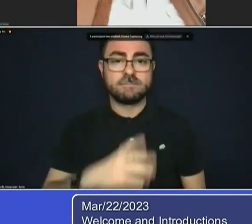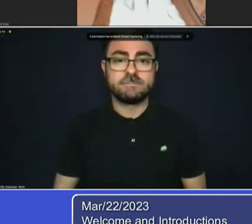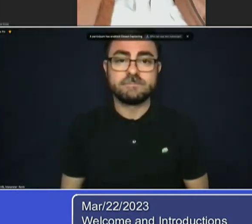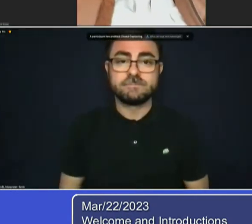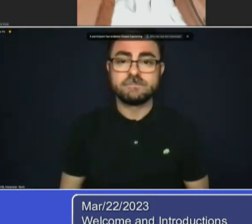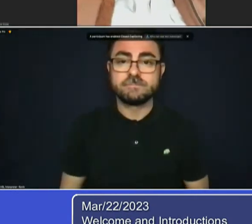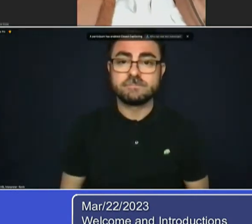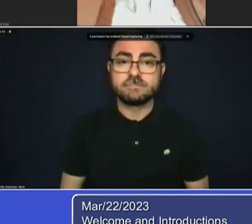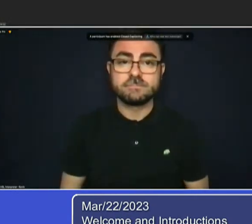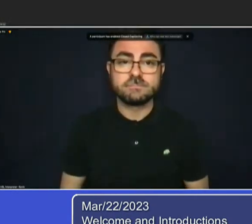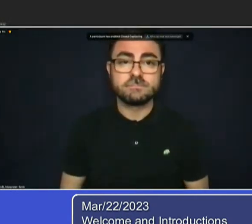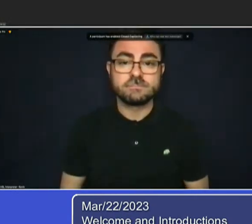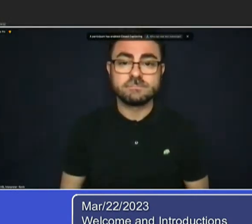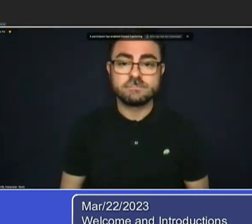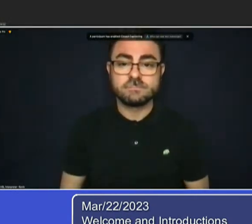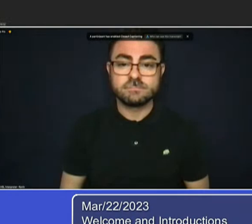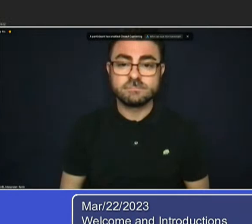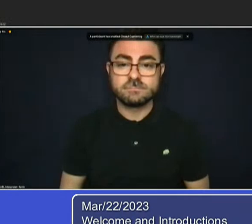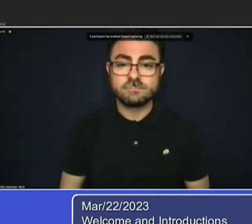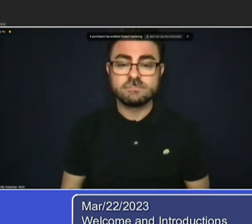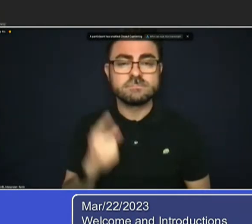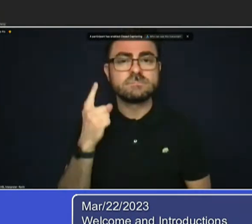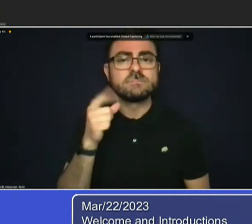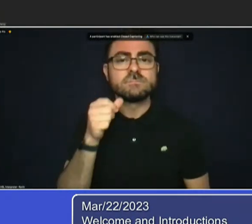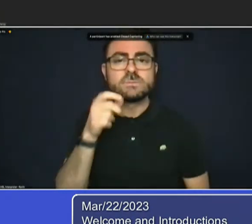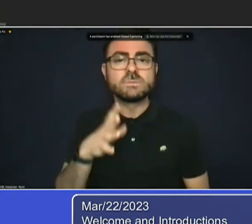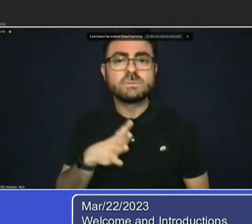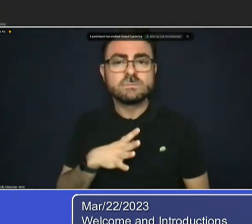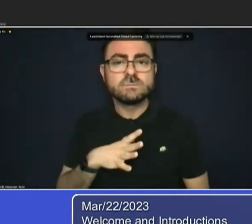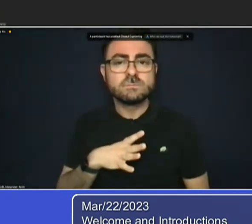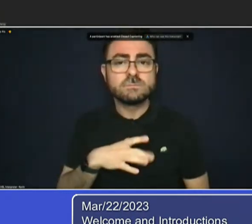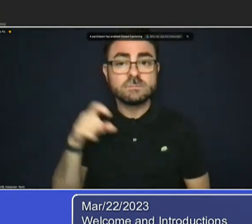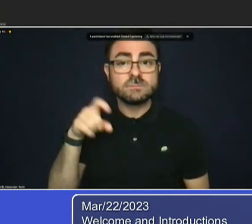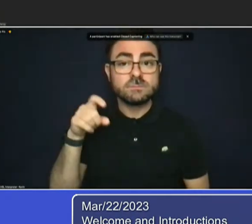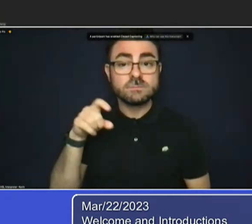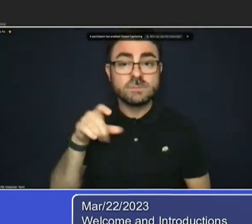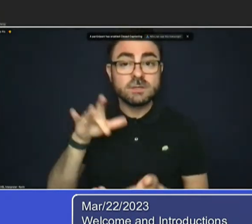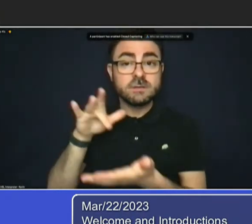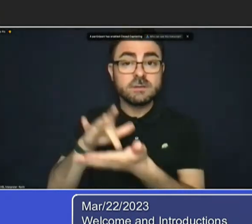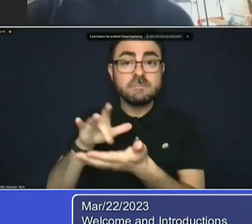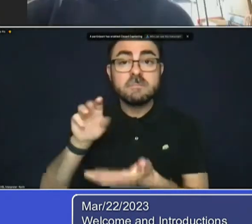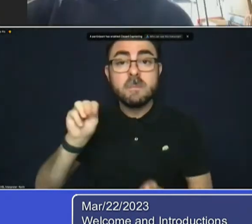WE DO SEE YOU. OKAY, COOL.